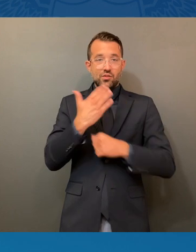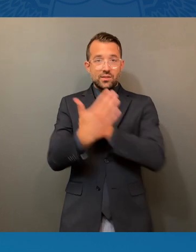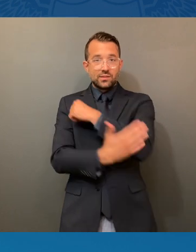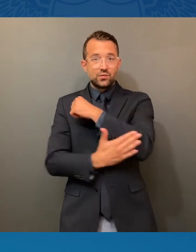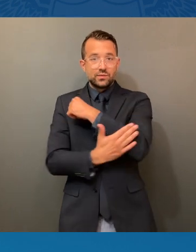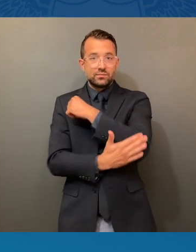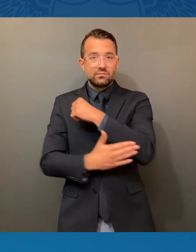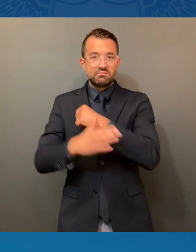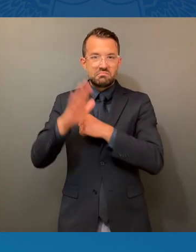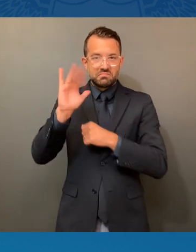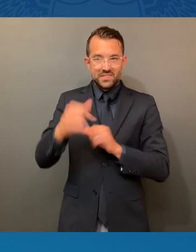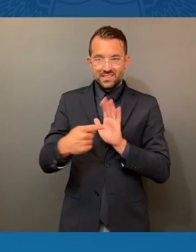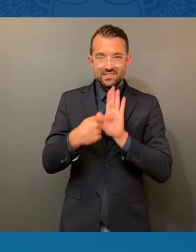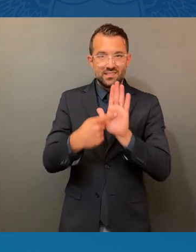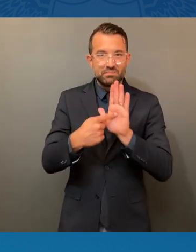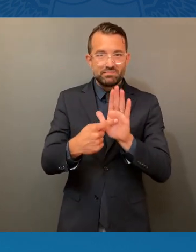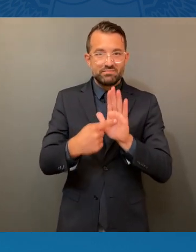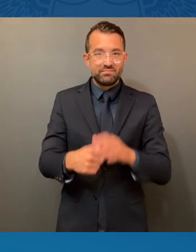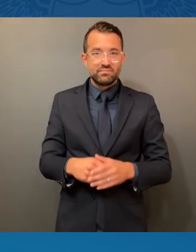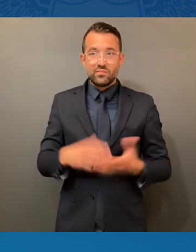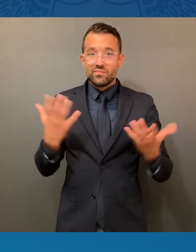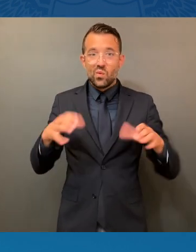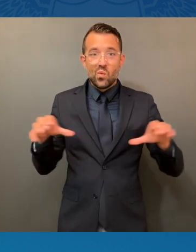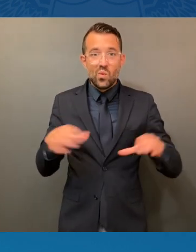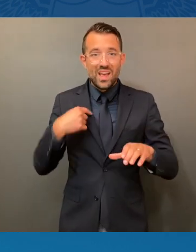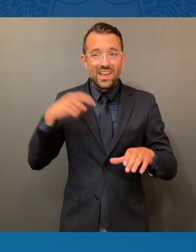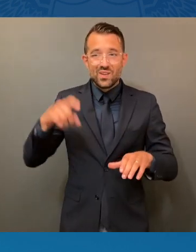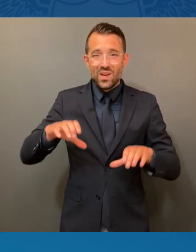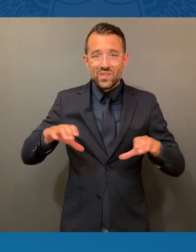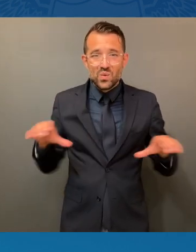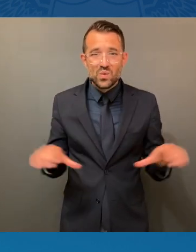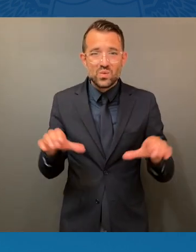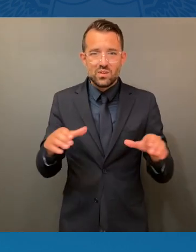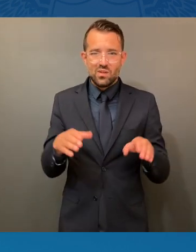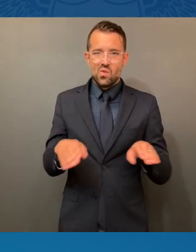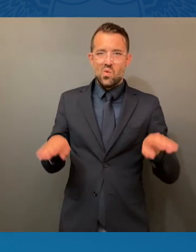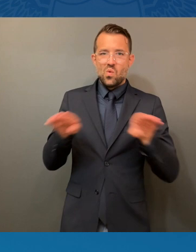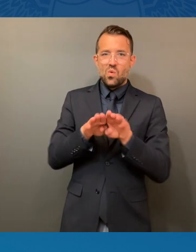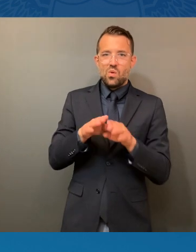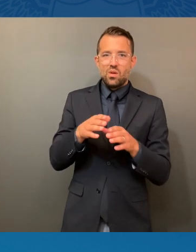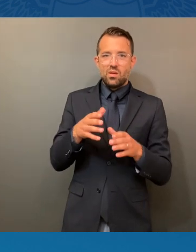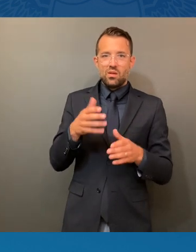to do what we must do to close the wealth gap in our country, the education gap in our country,